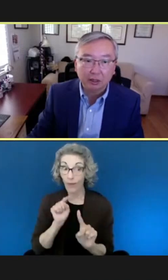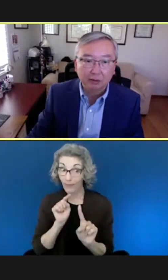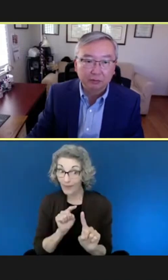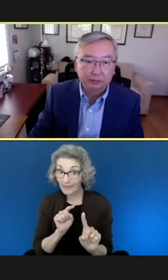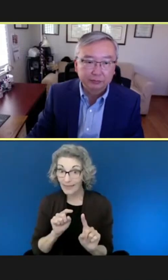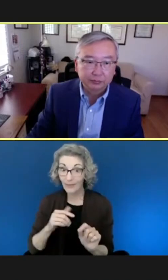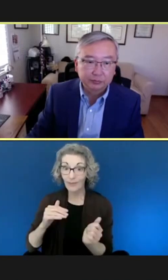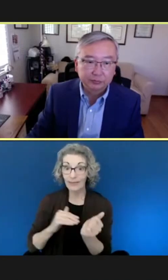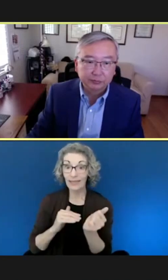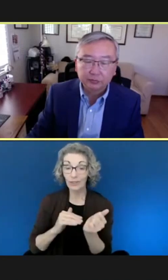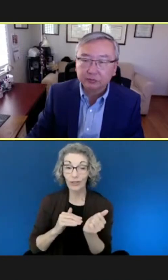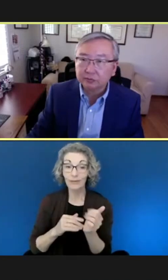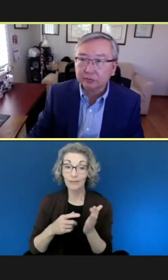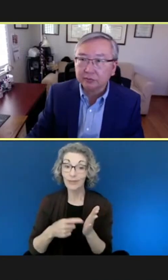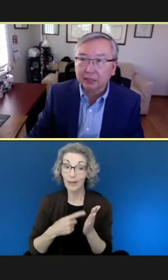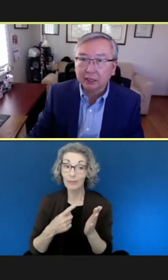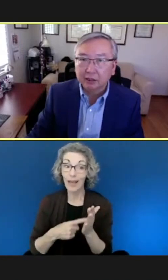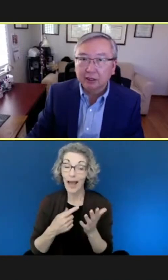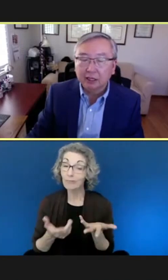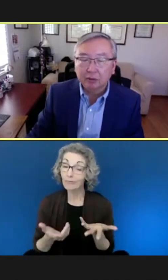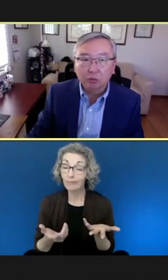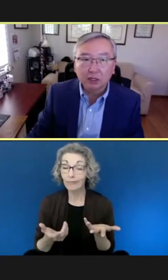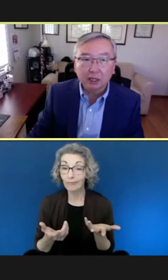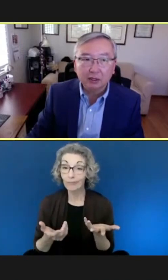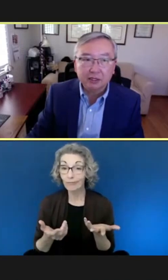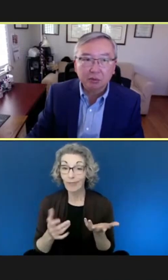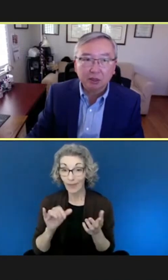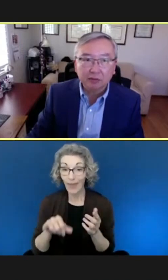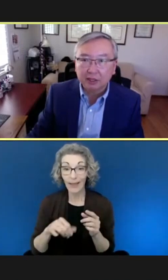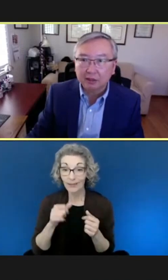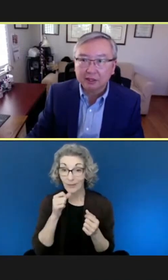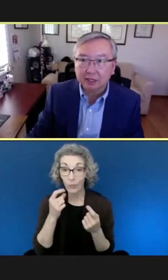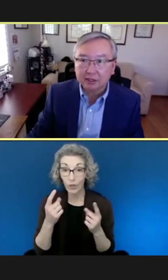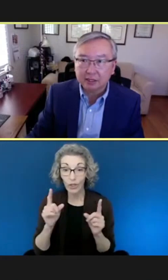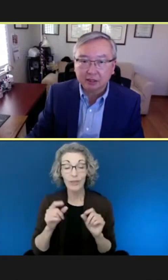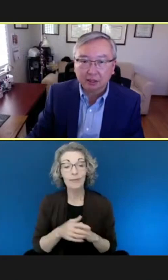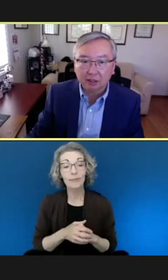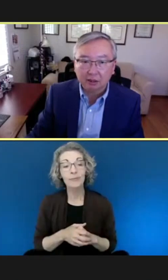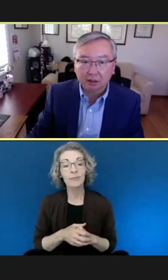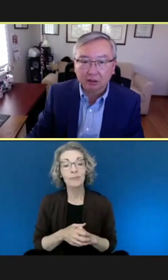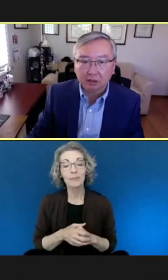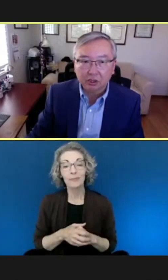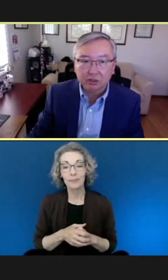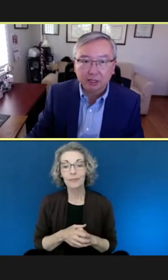And what are some of the other things that are associated